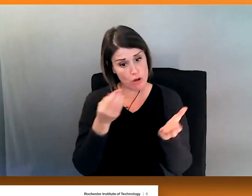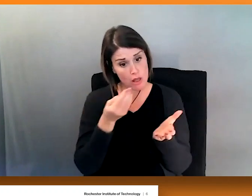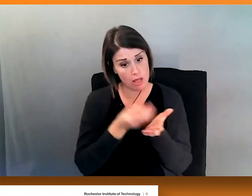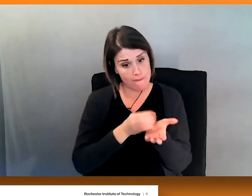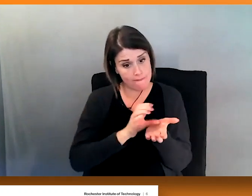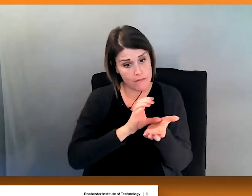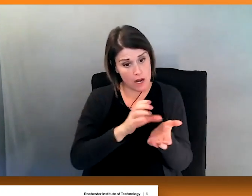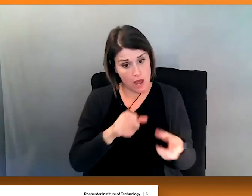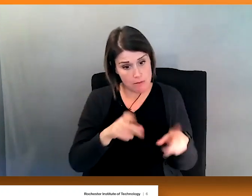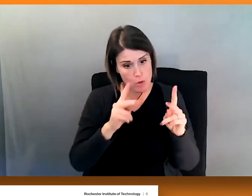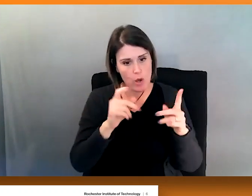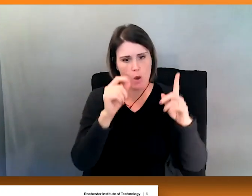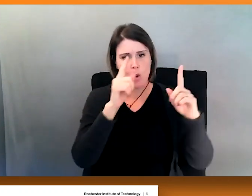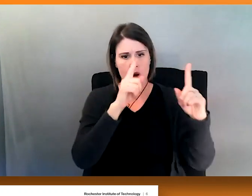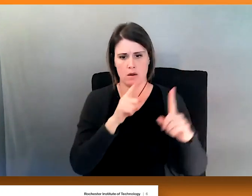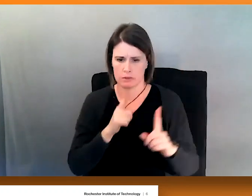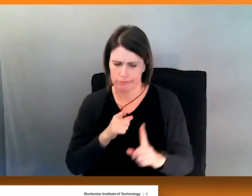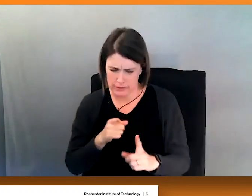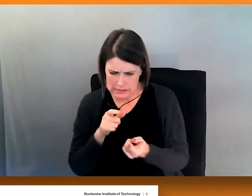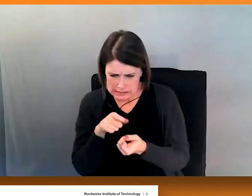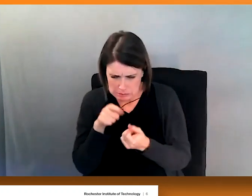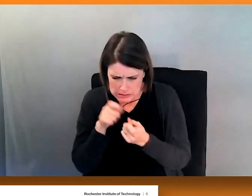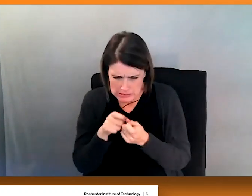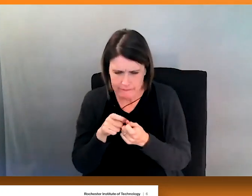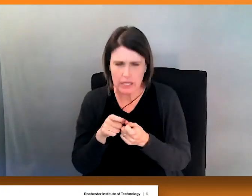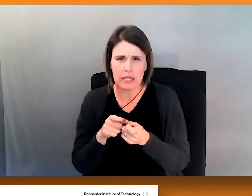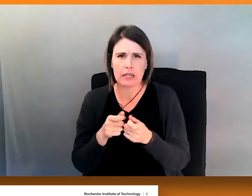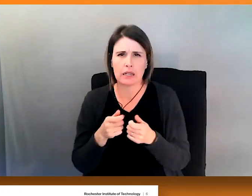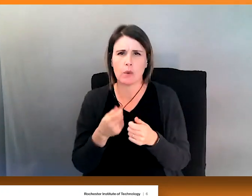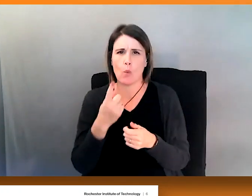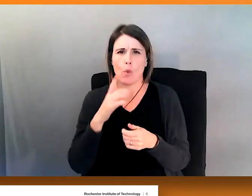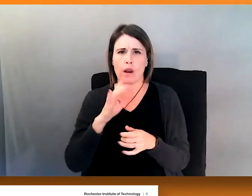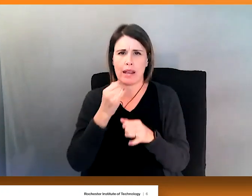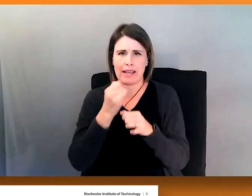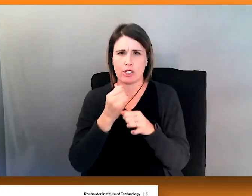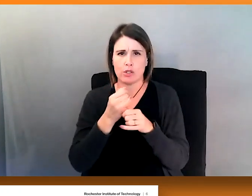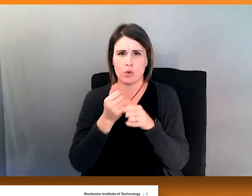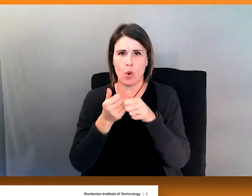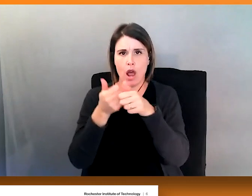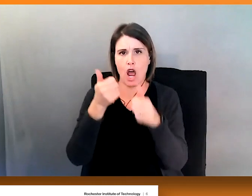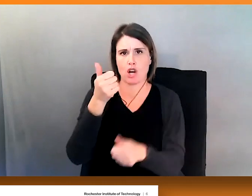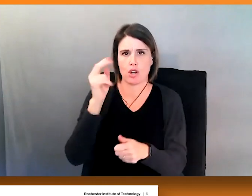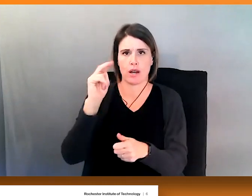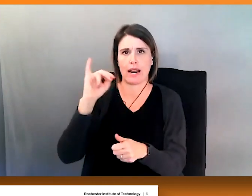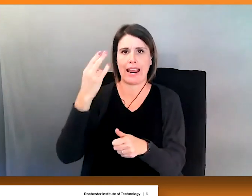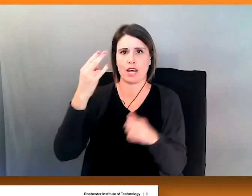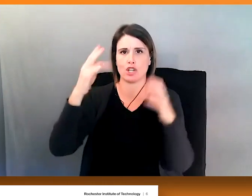or you can go to one of the specific institutes that falls under the NIH umbrella.